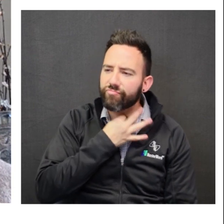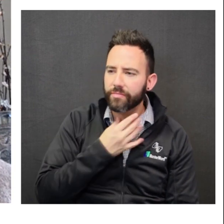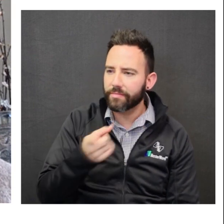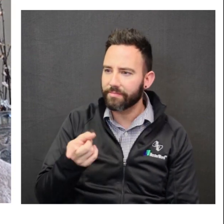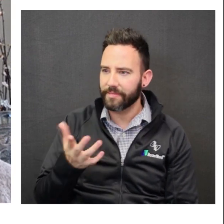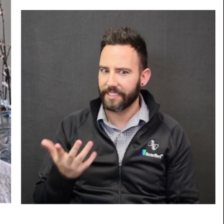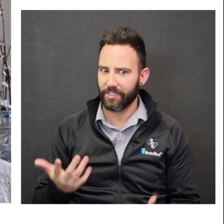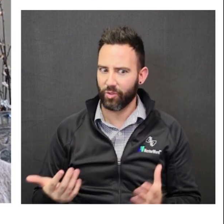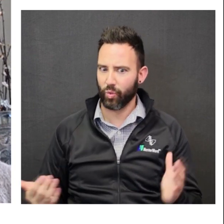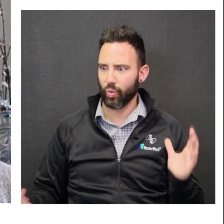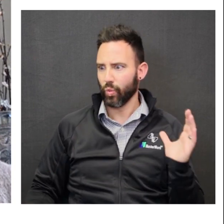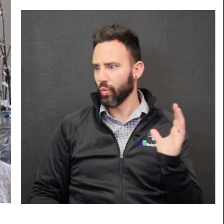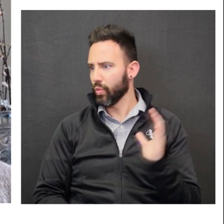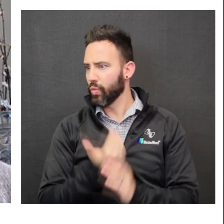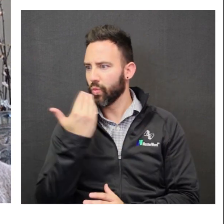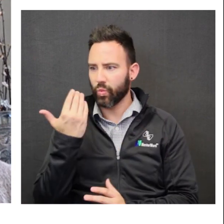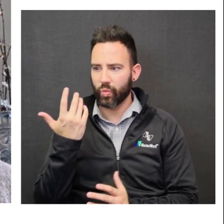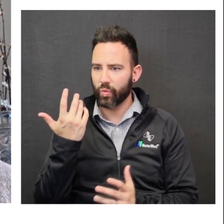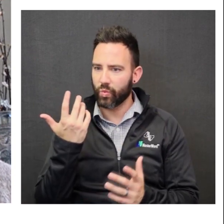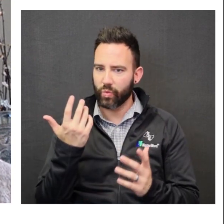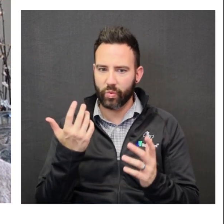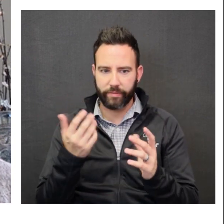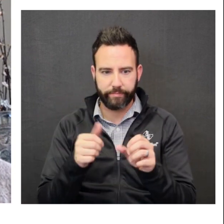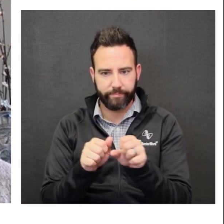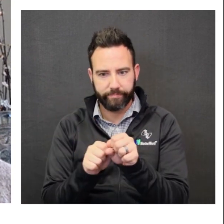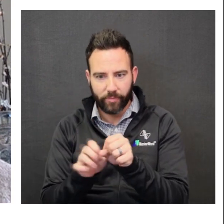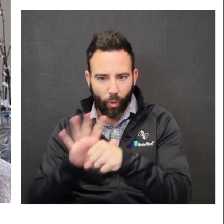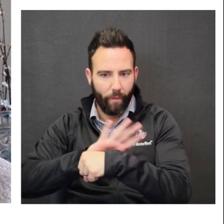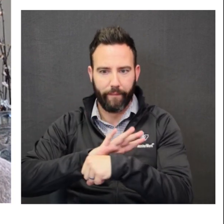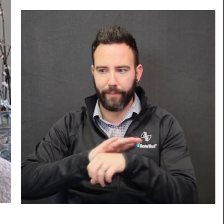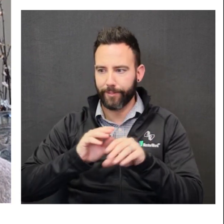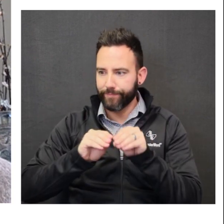how this new reality, the pandemic, did it